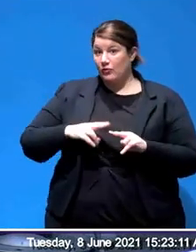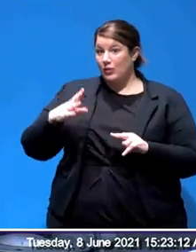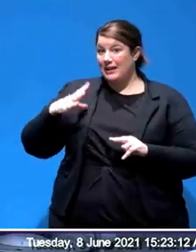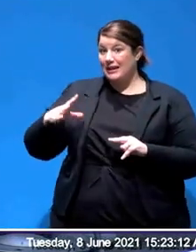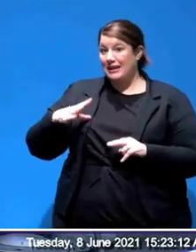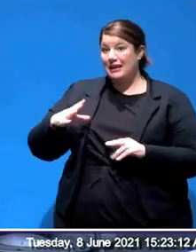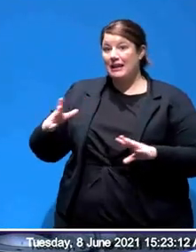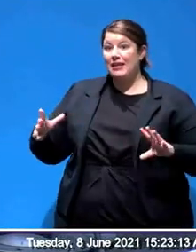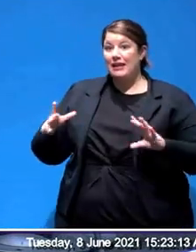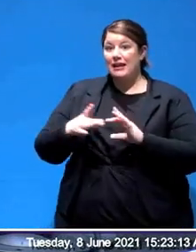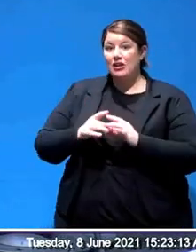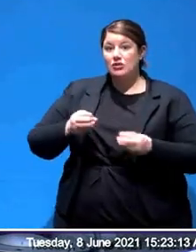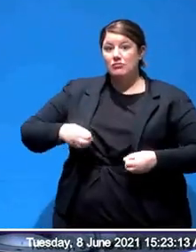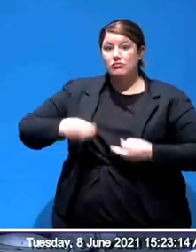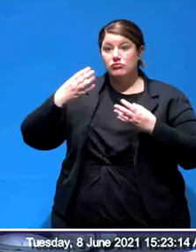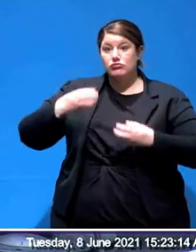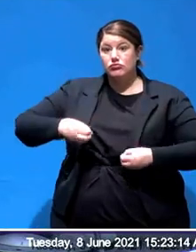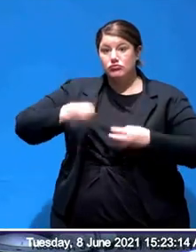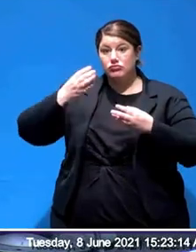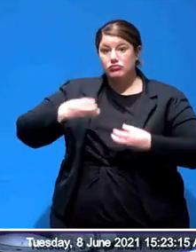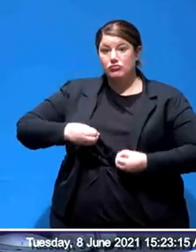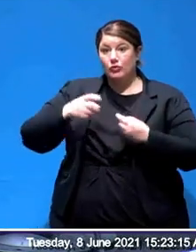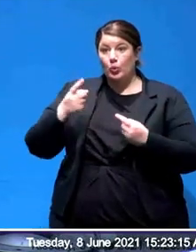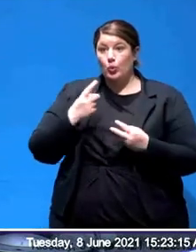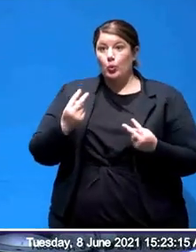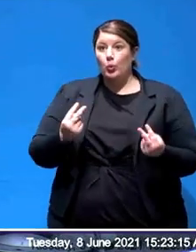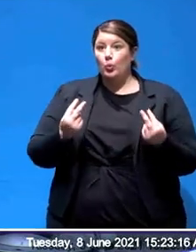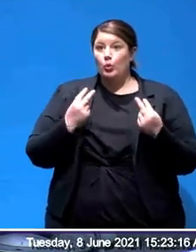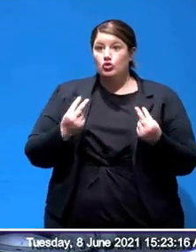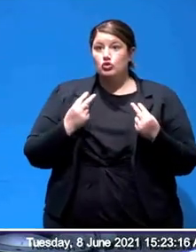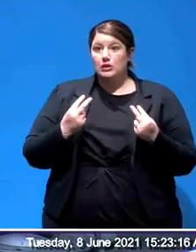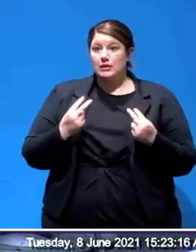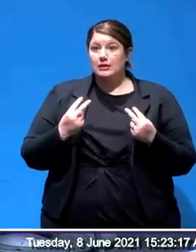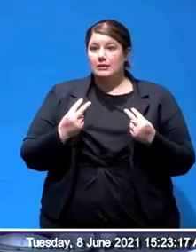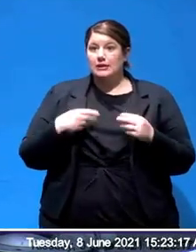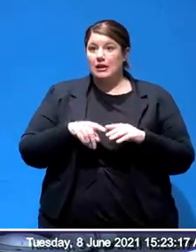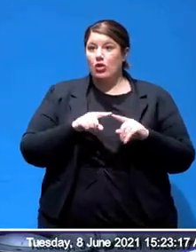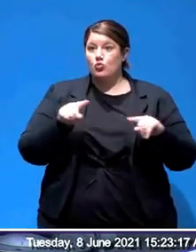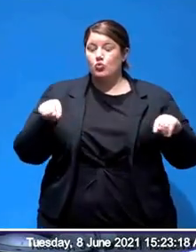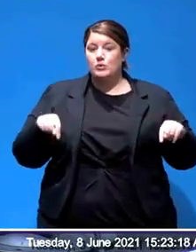hearing room who are following the live transcript, or